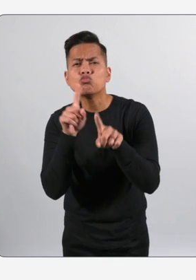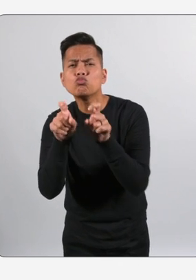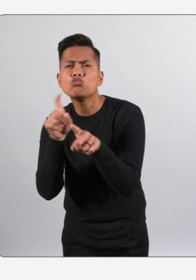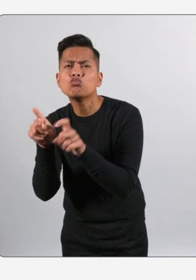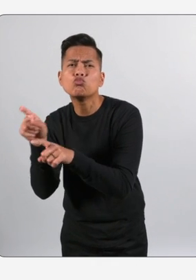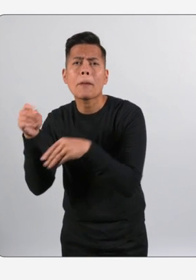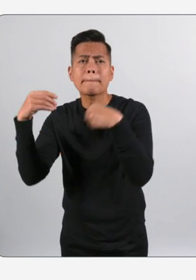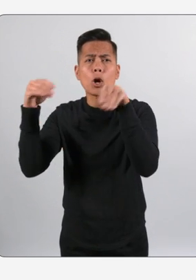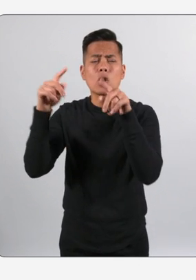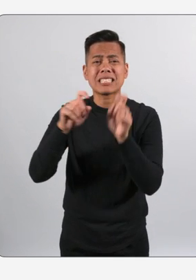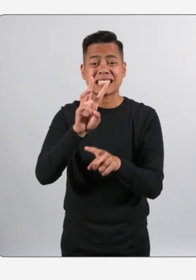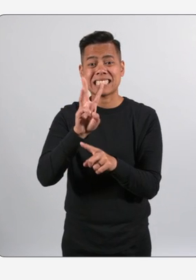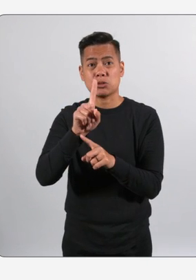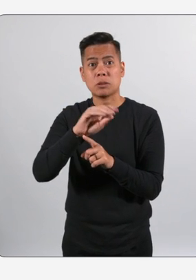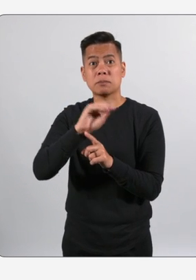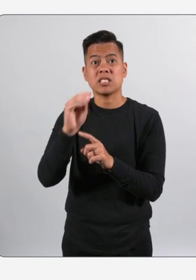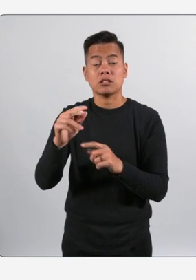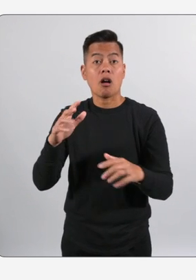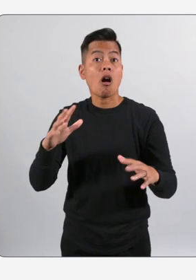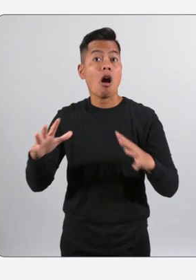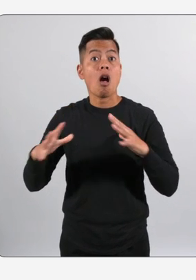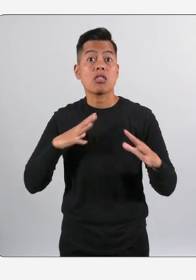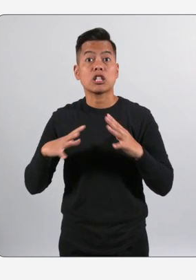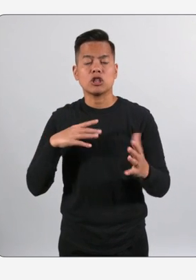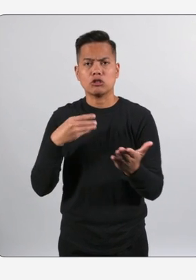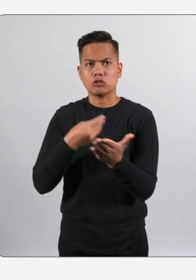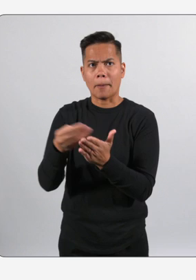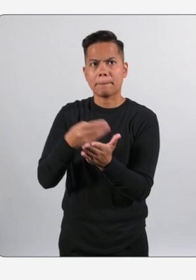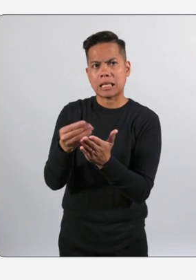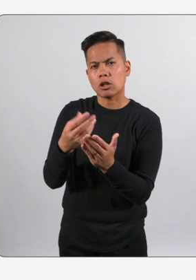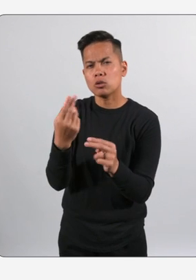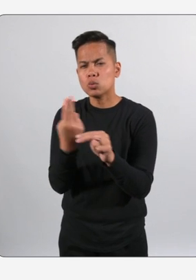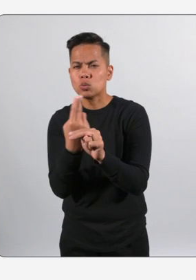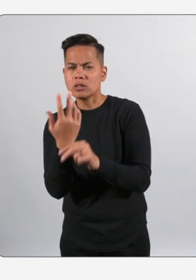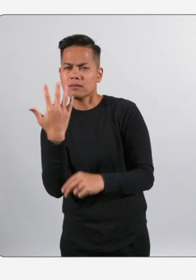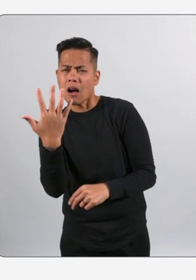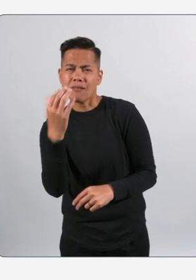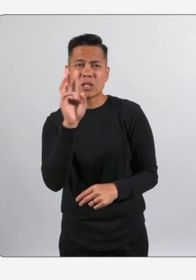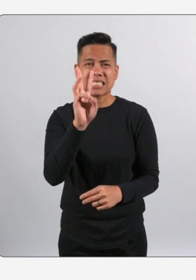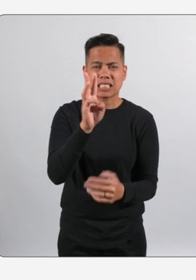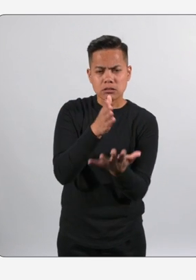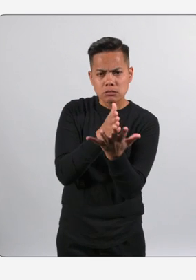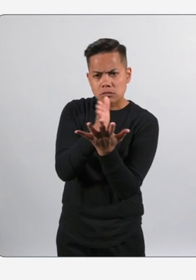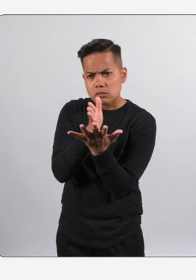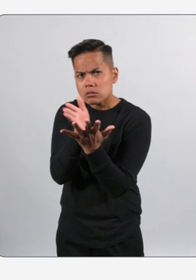percent of holiday shoppers, for example, used five or more channels to shop over a two day period.